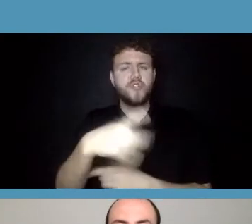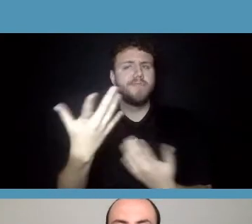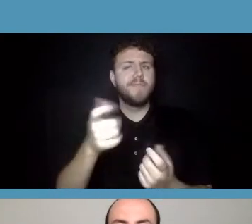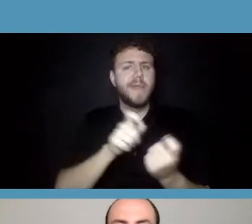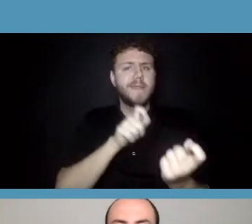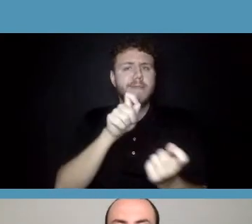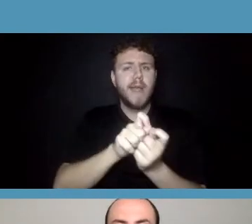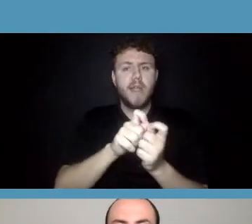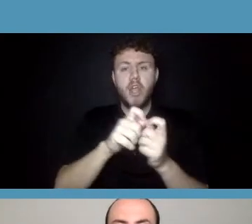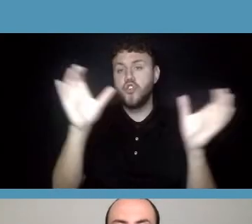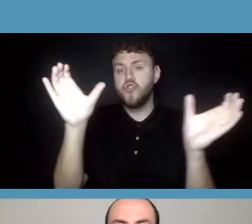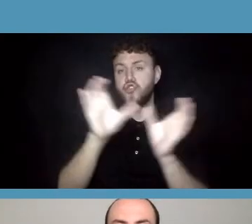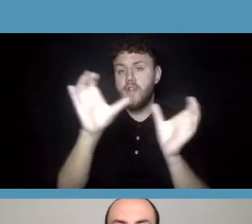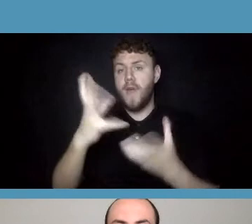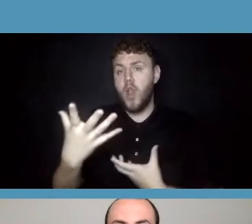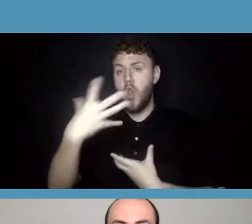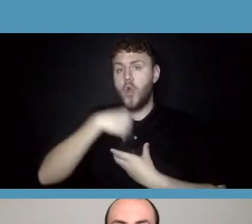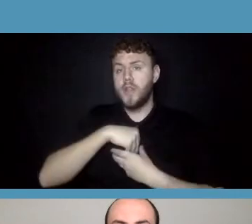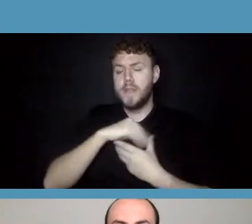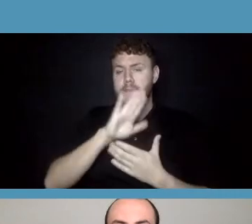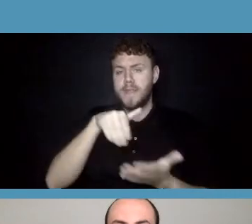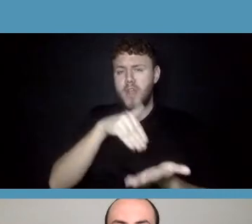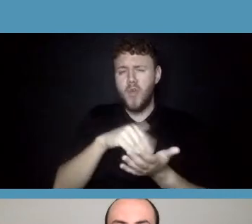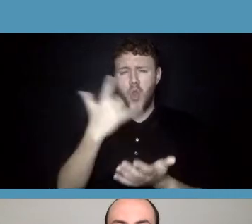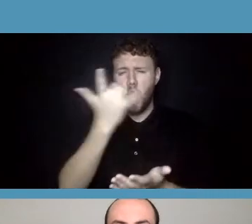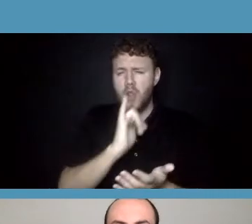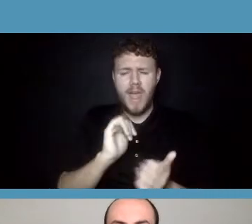autism center and what is the process to become one?